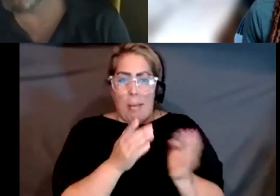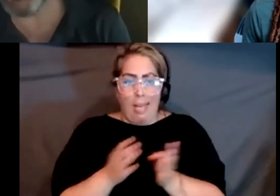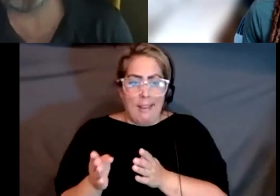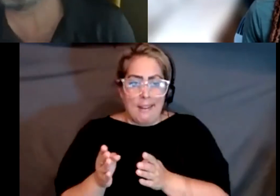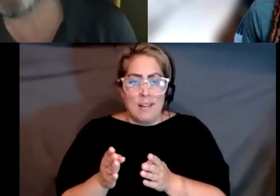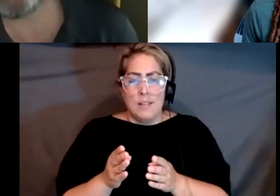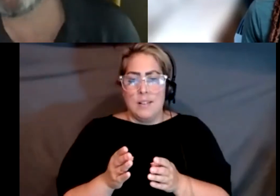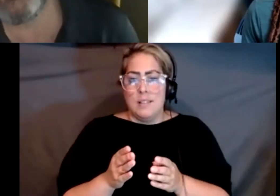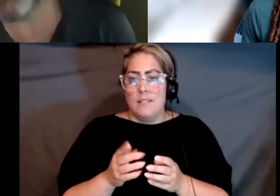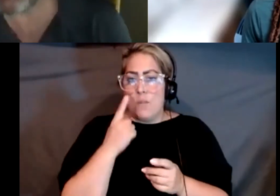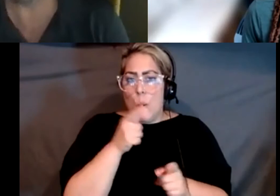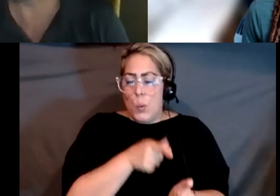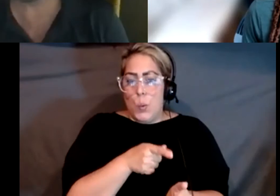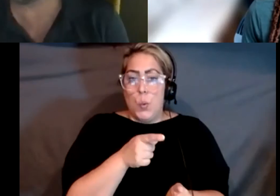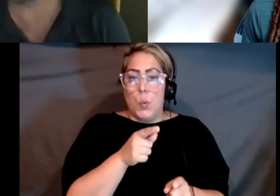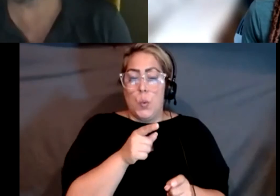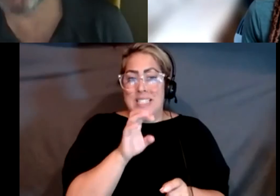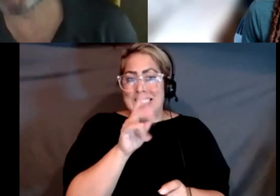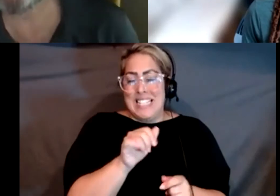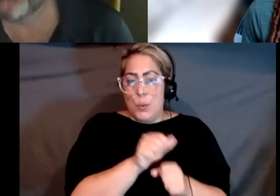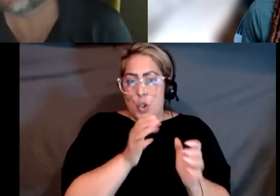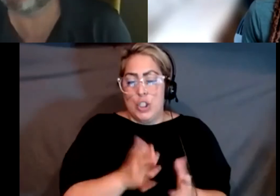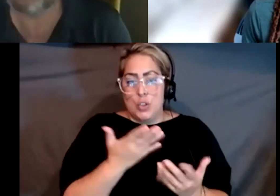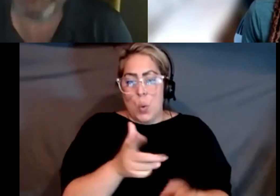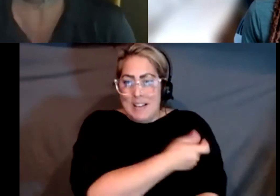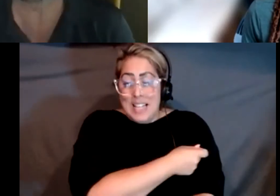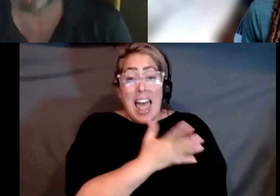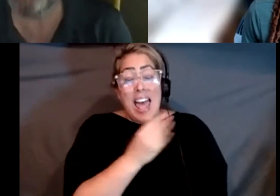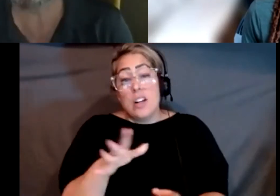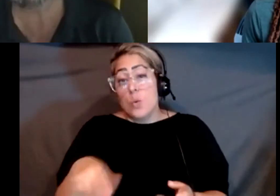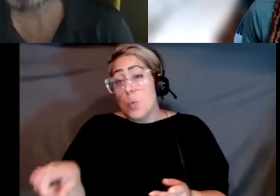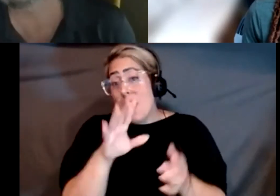your events are as important and I will agree but ...